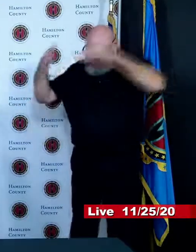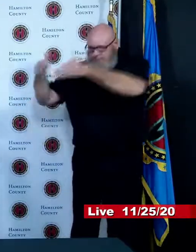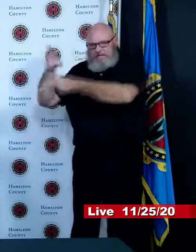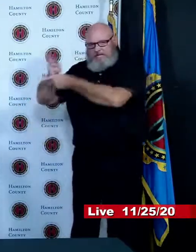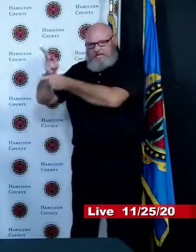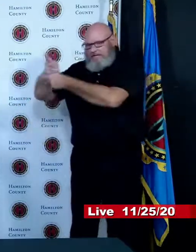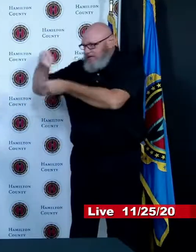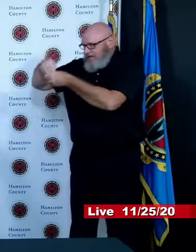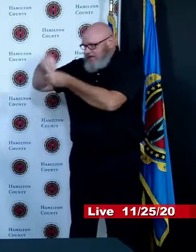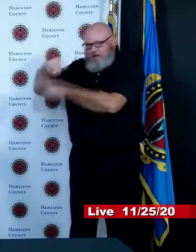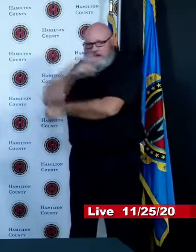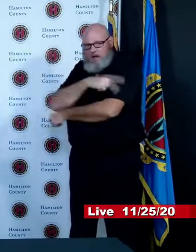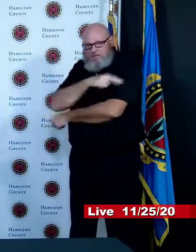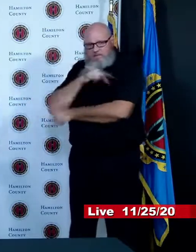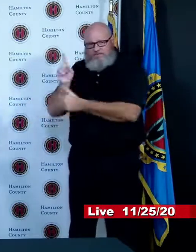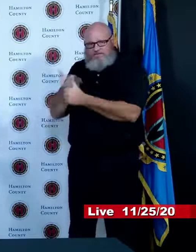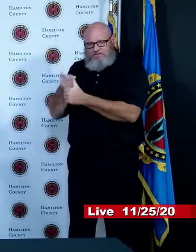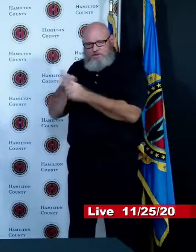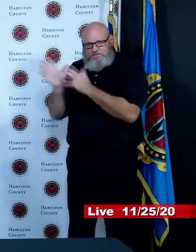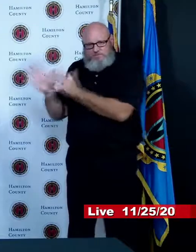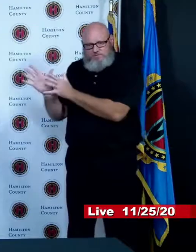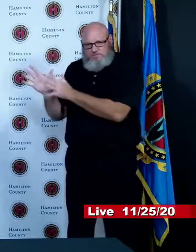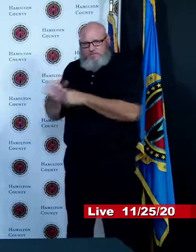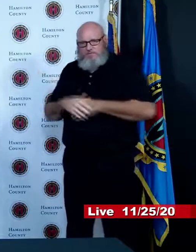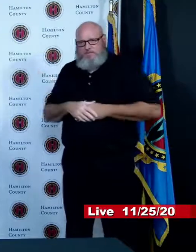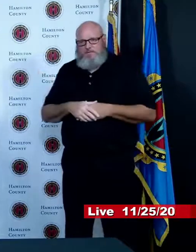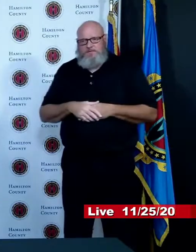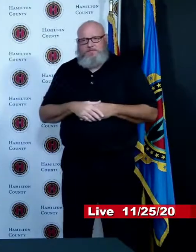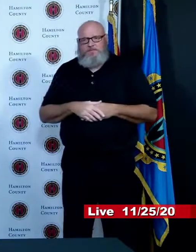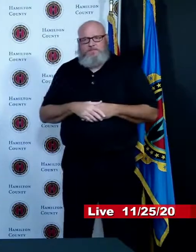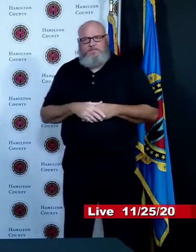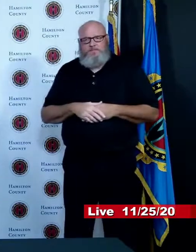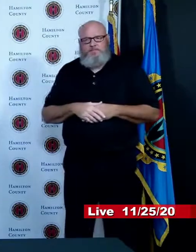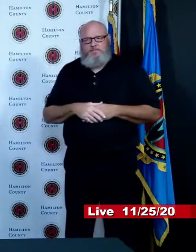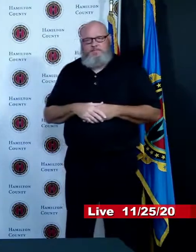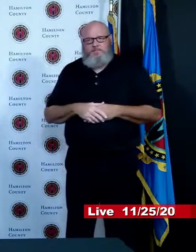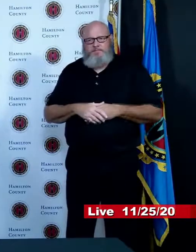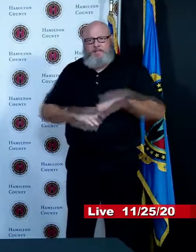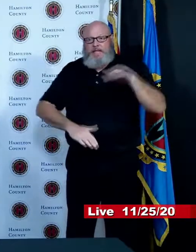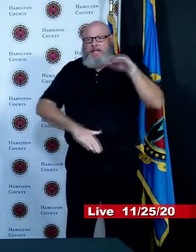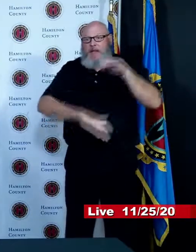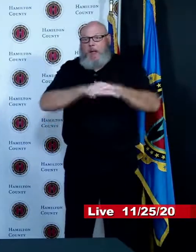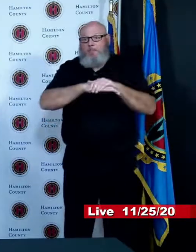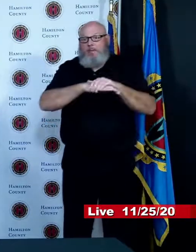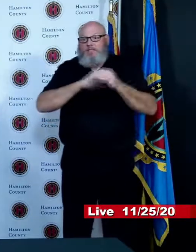do you know how close the capacity we are right now I do not have a concrete number on that but as